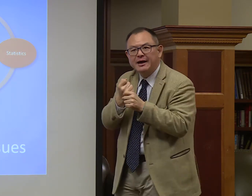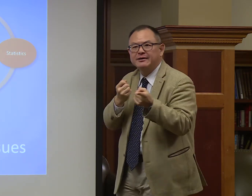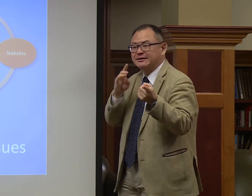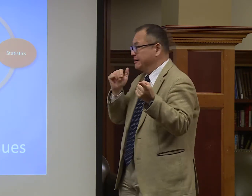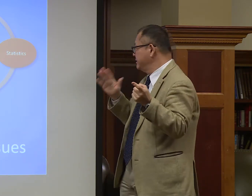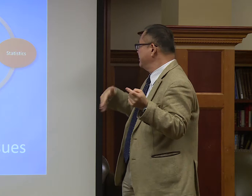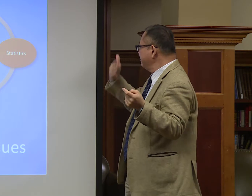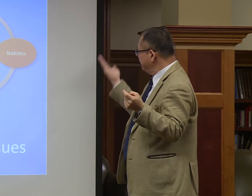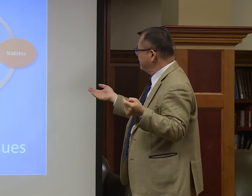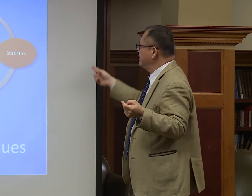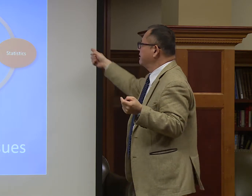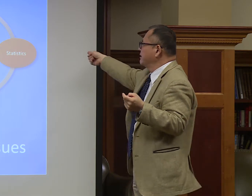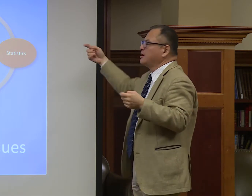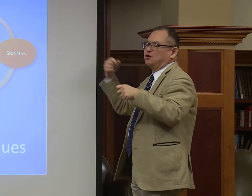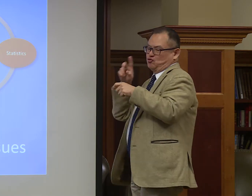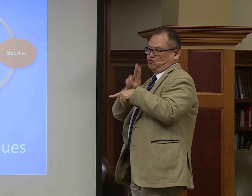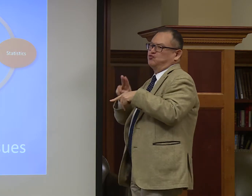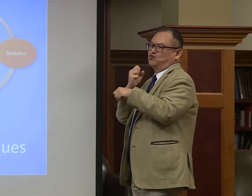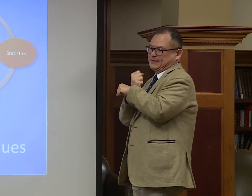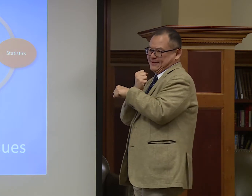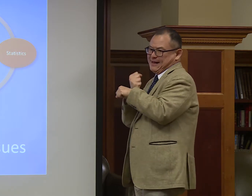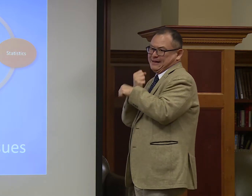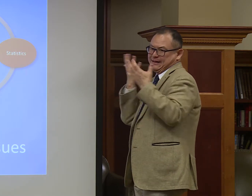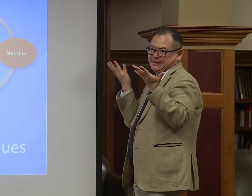and so, of course, I'll use statistics.